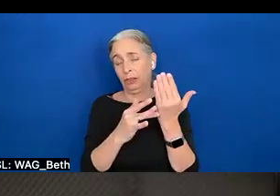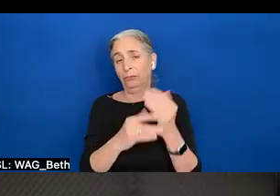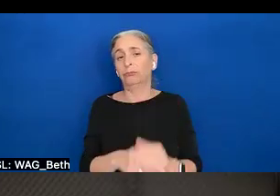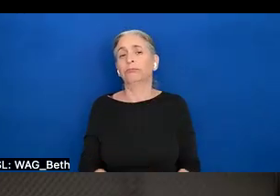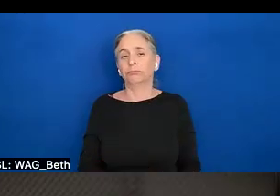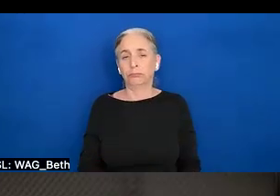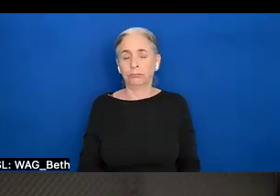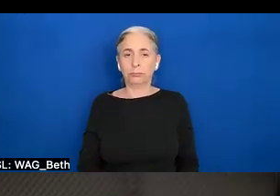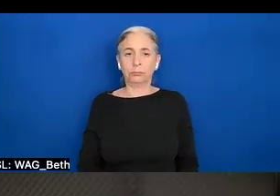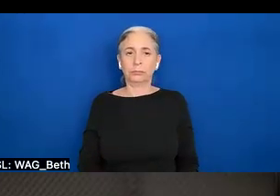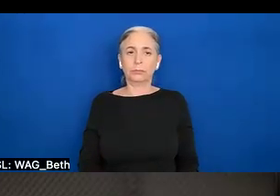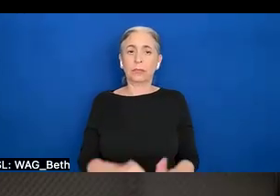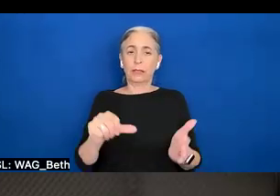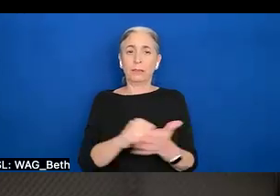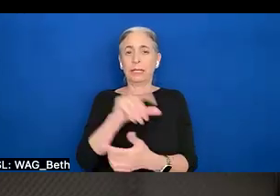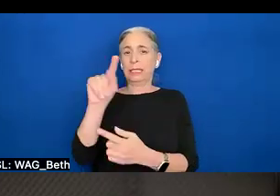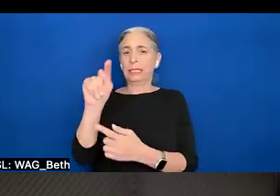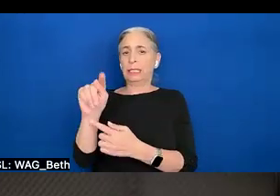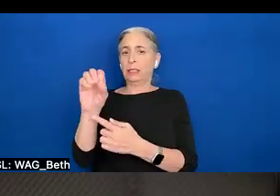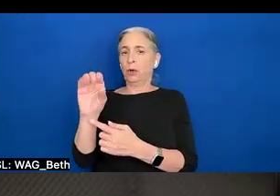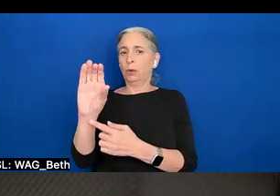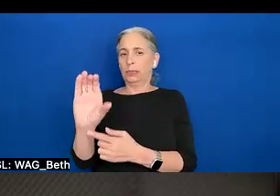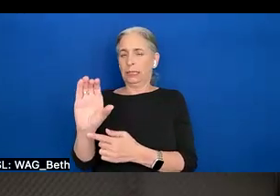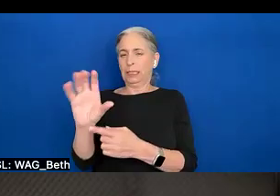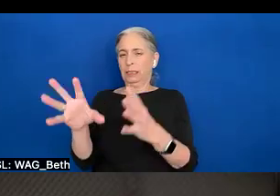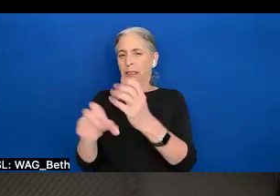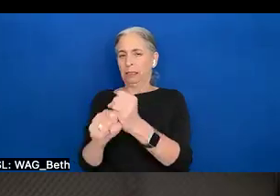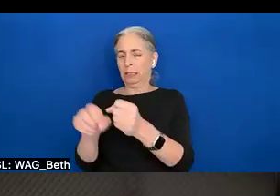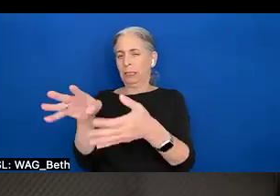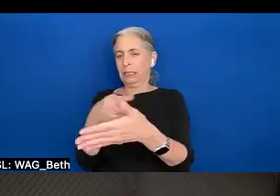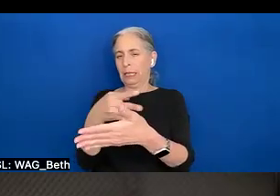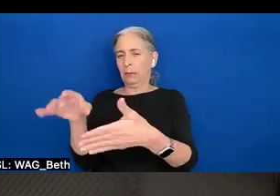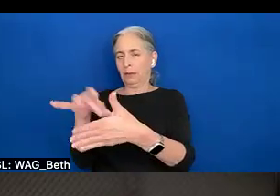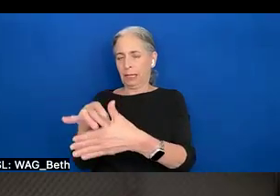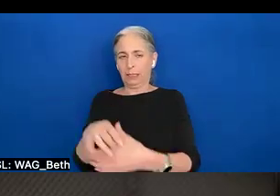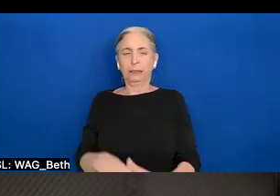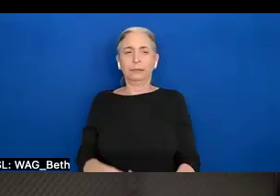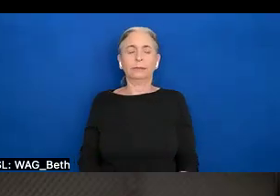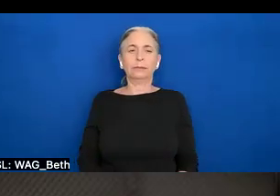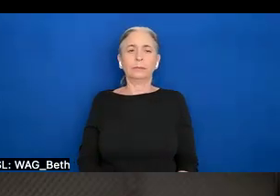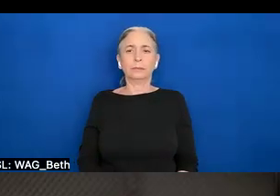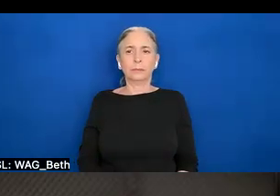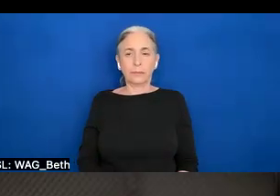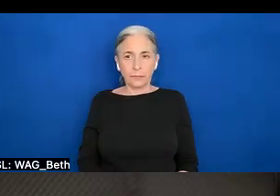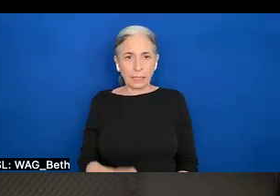So if I go in the page of a table of contents, I see